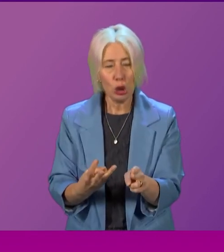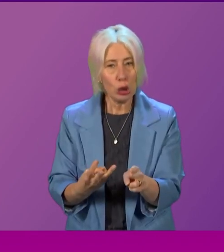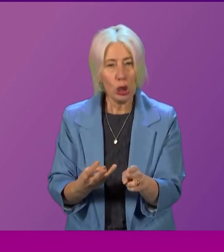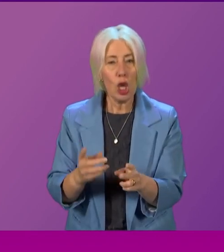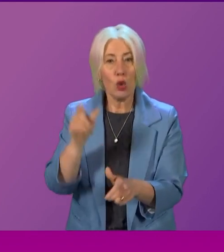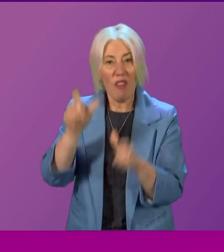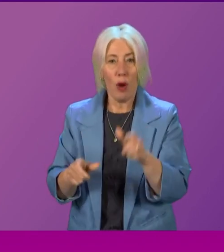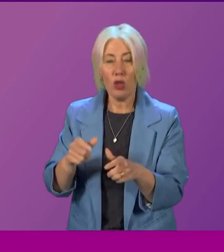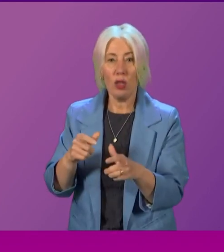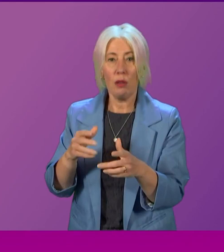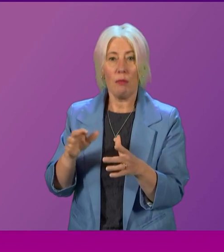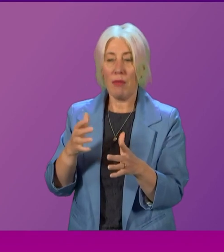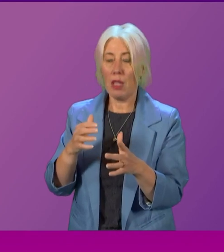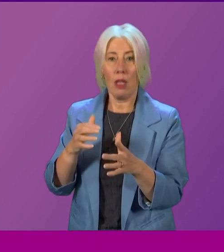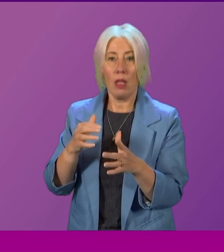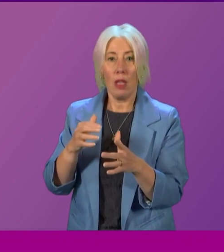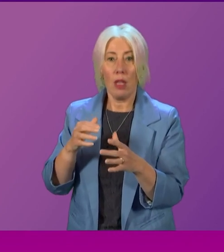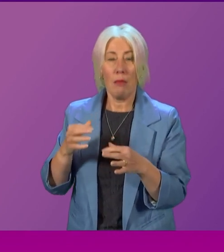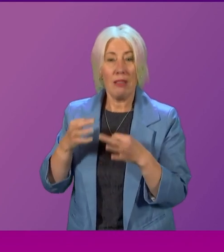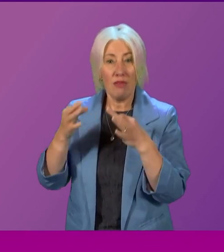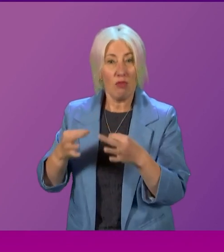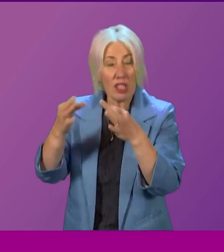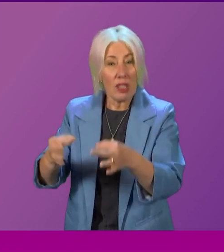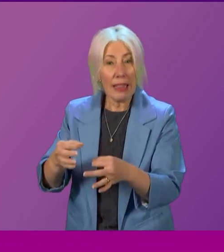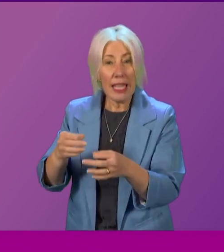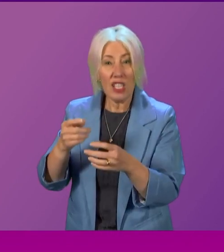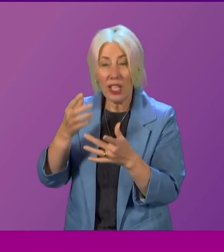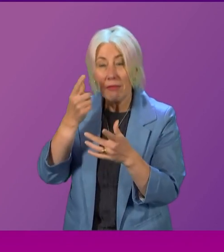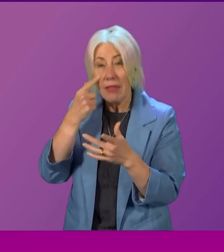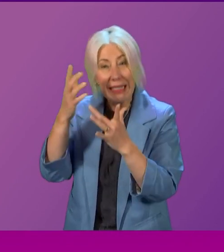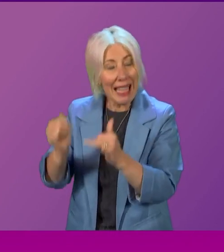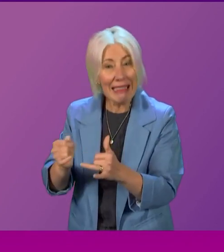Many cases have simply been dropped because of delays in forensic testing.